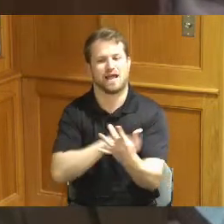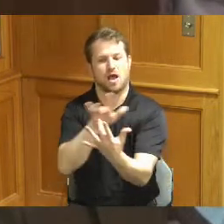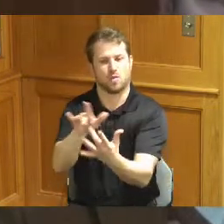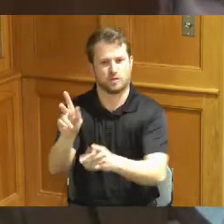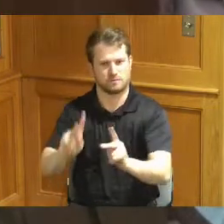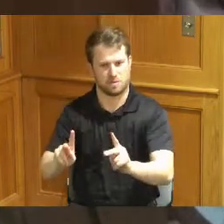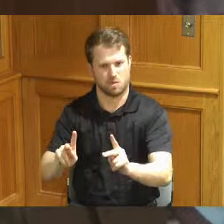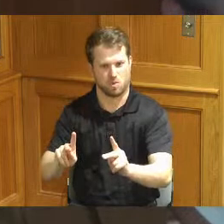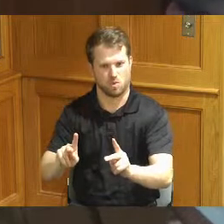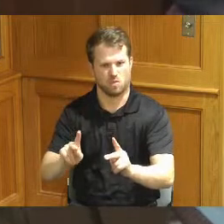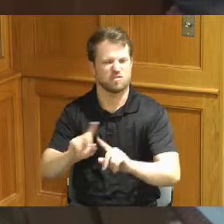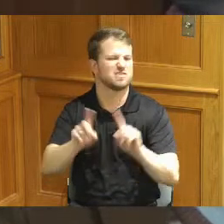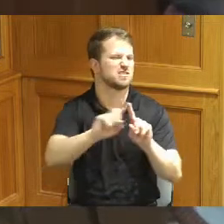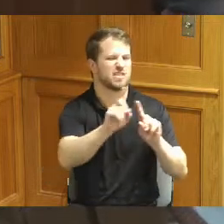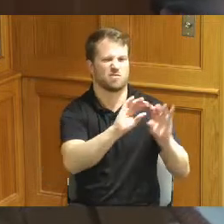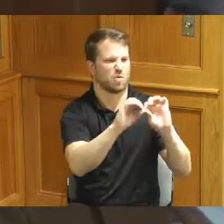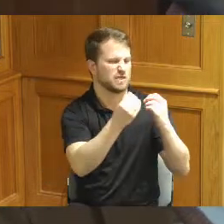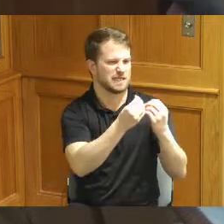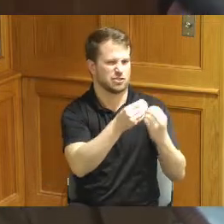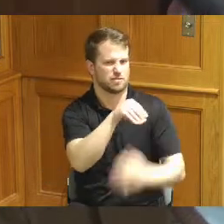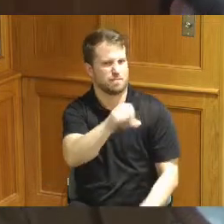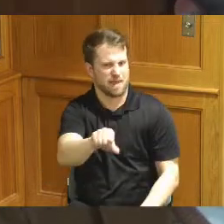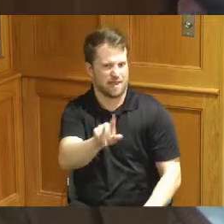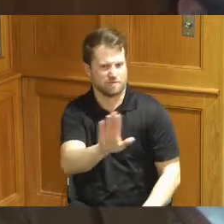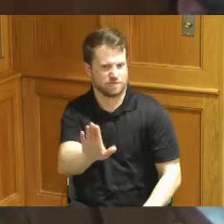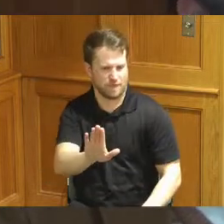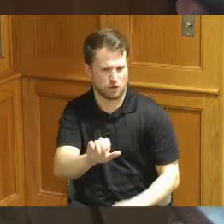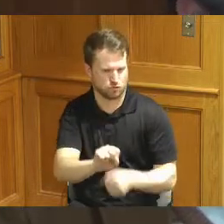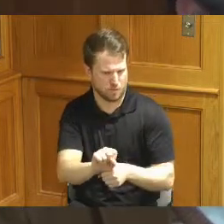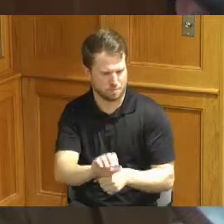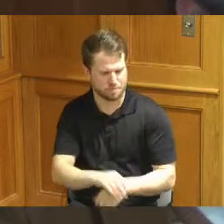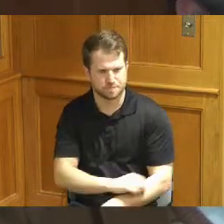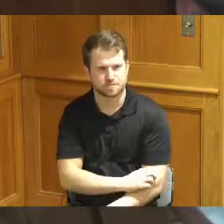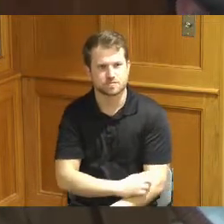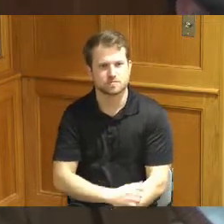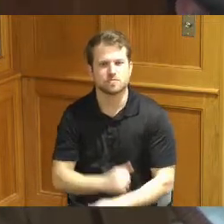by a number of different organizations so it just in order to follow up on that I think it might be